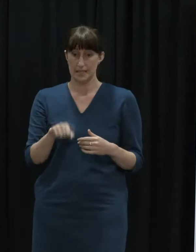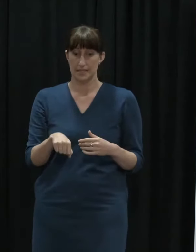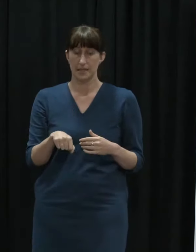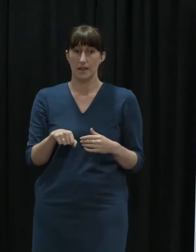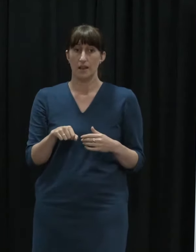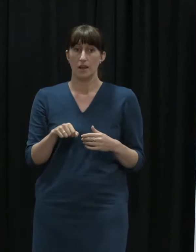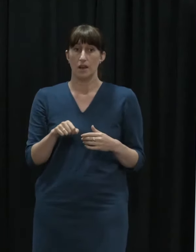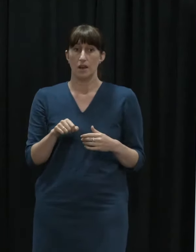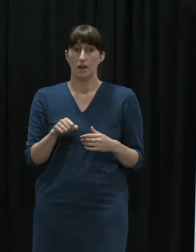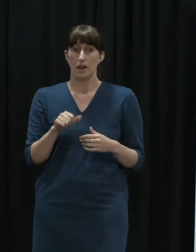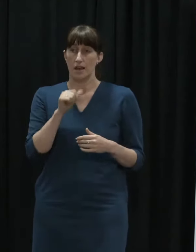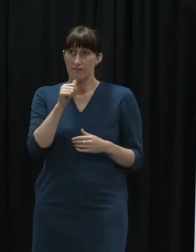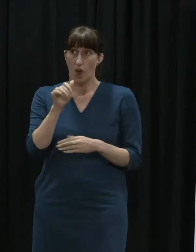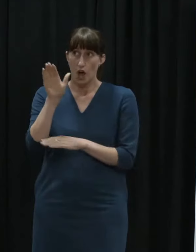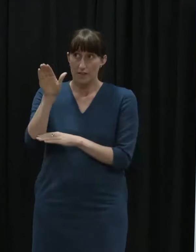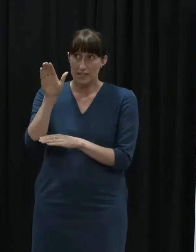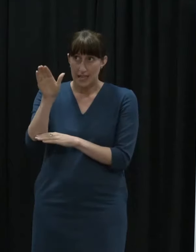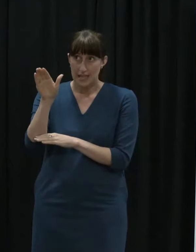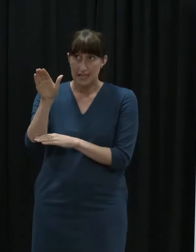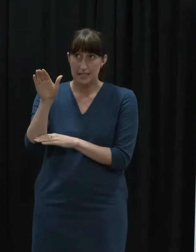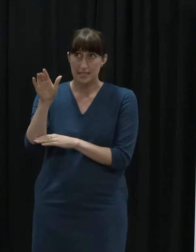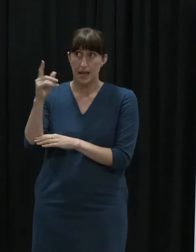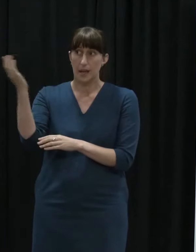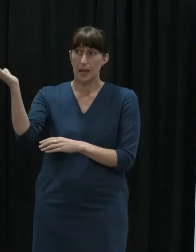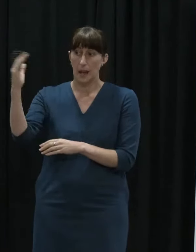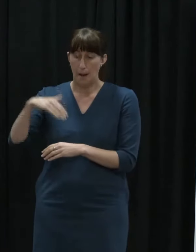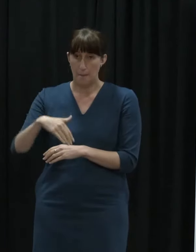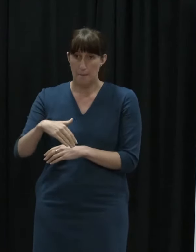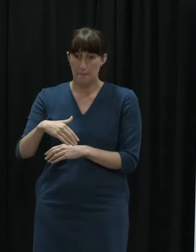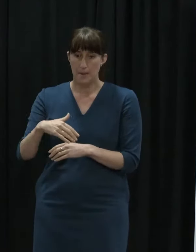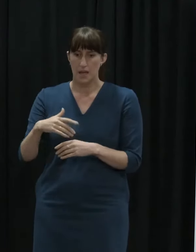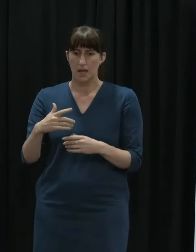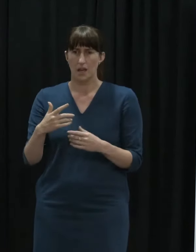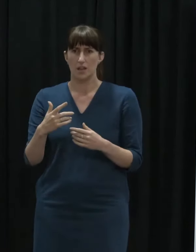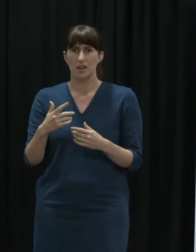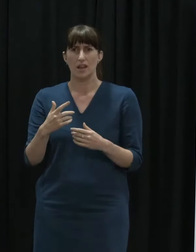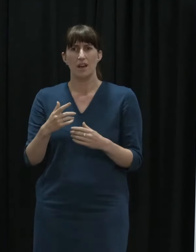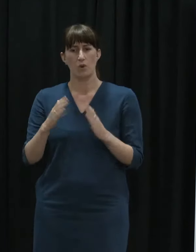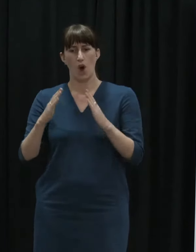requirement. Of course we have indicated our